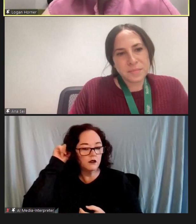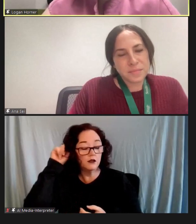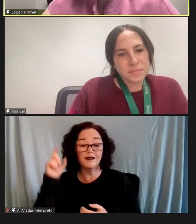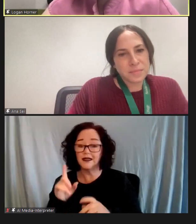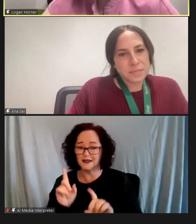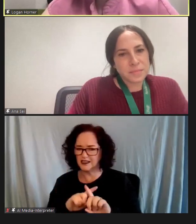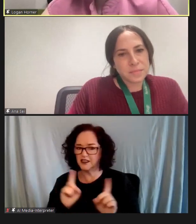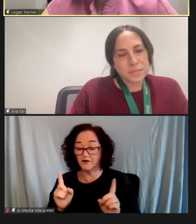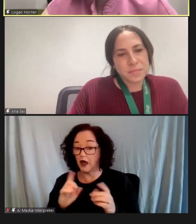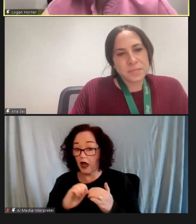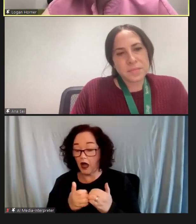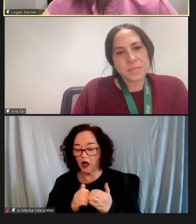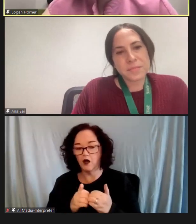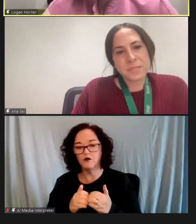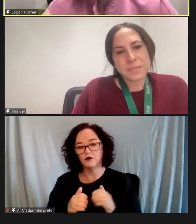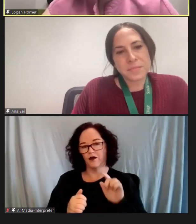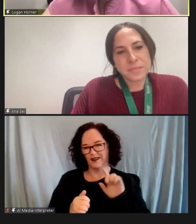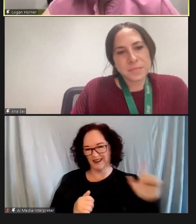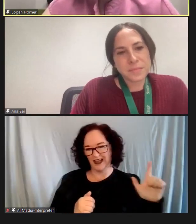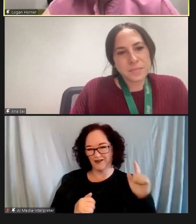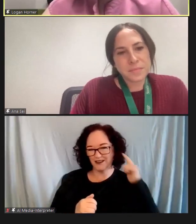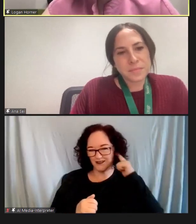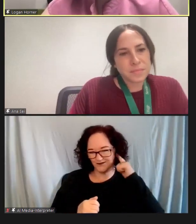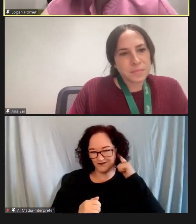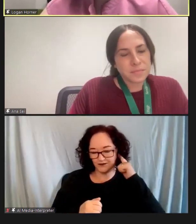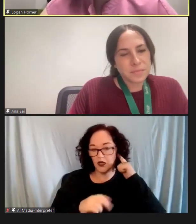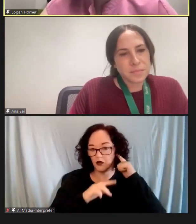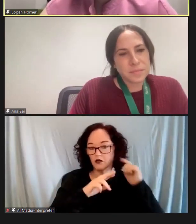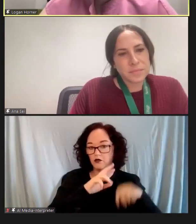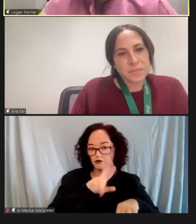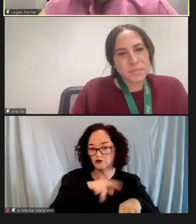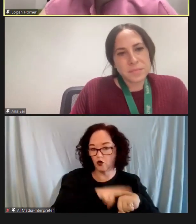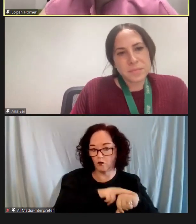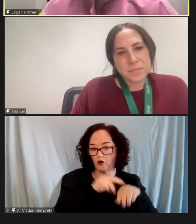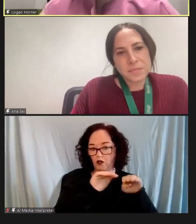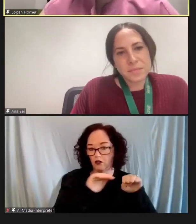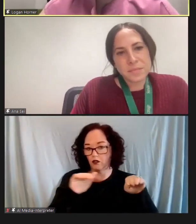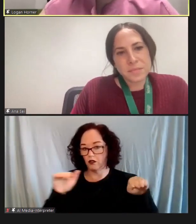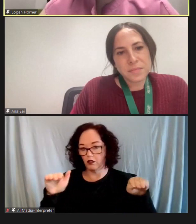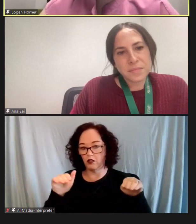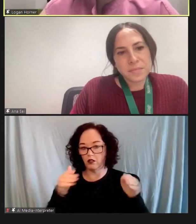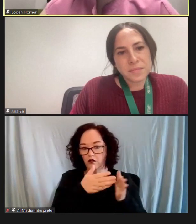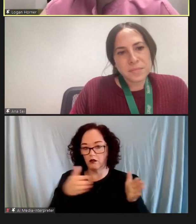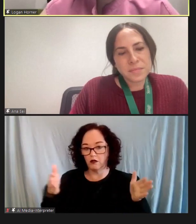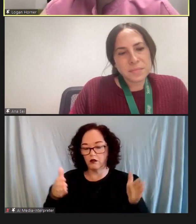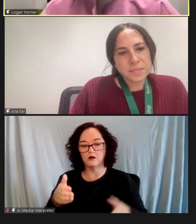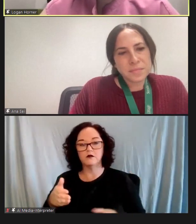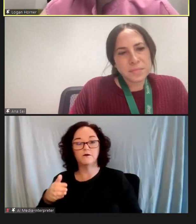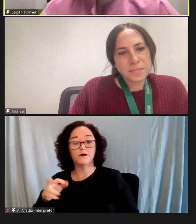hearing within normal limits for the